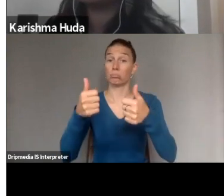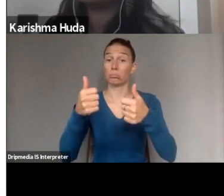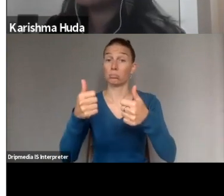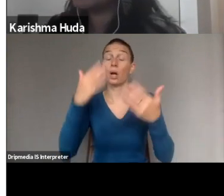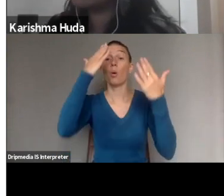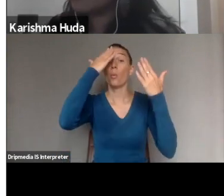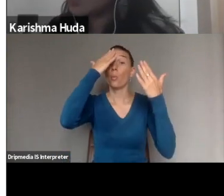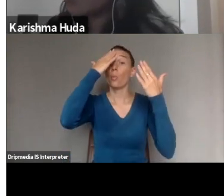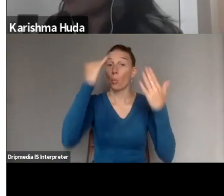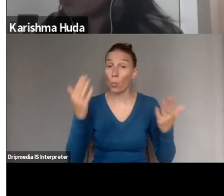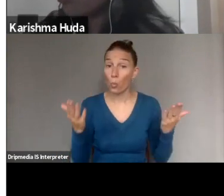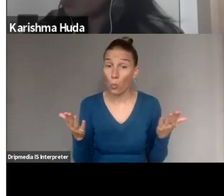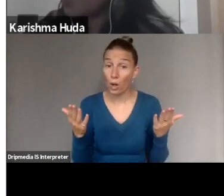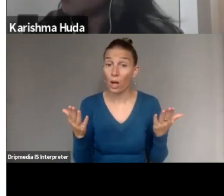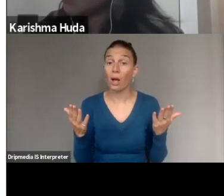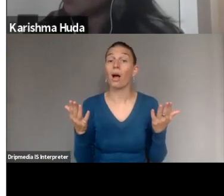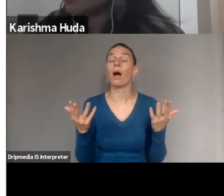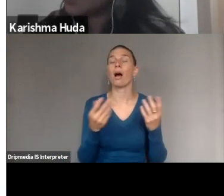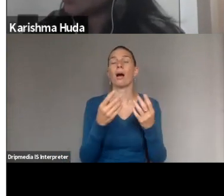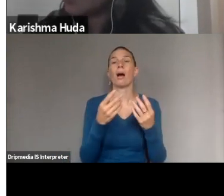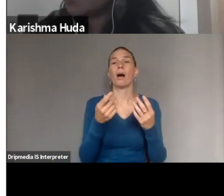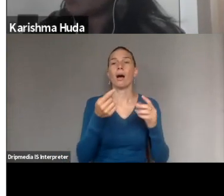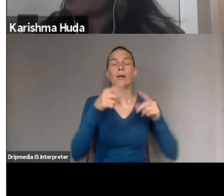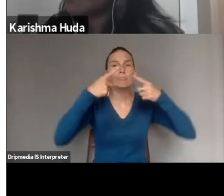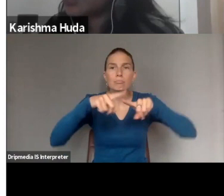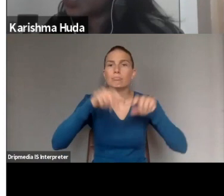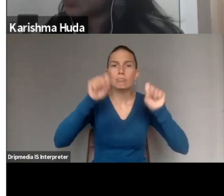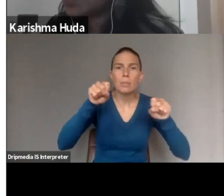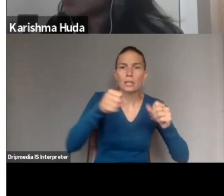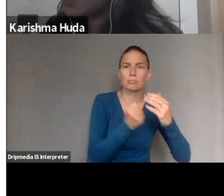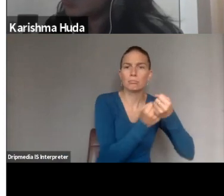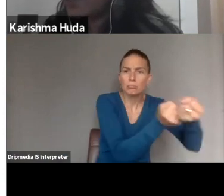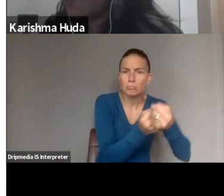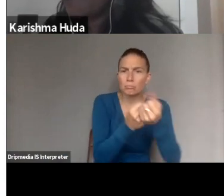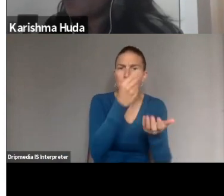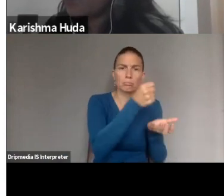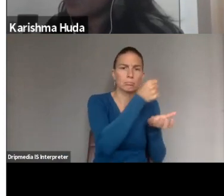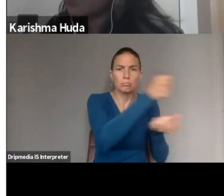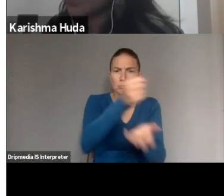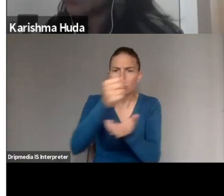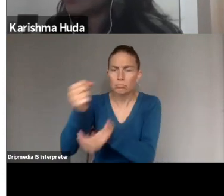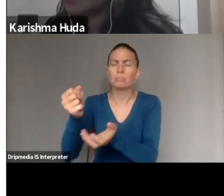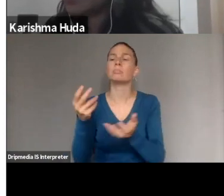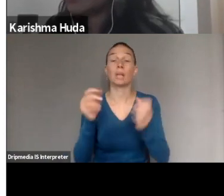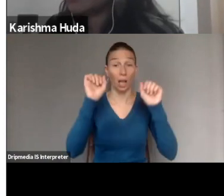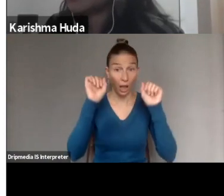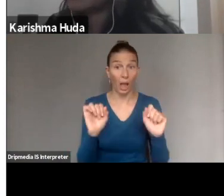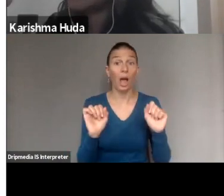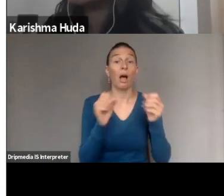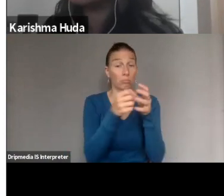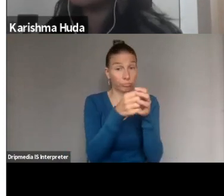obviously the growing number of programmes, the increase in number of beneficiaries. But more importantly, I think that this layering